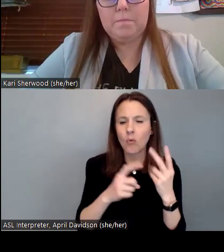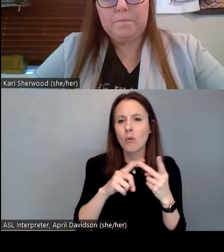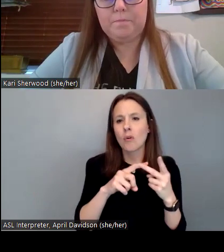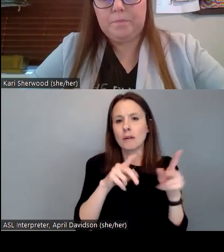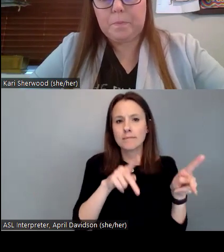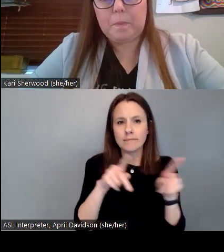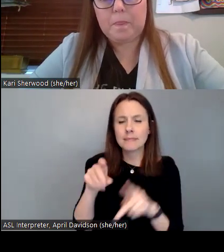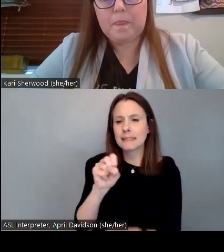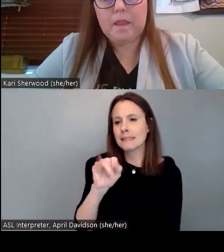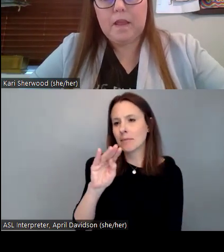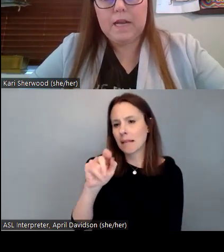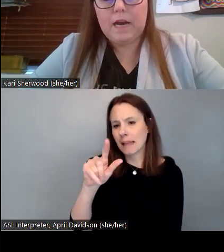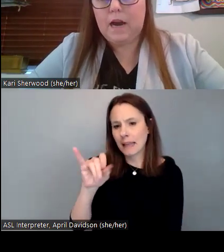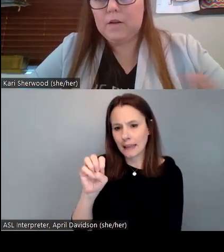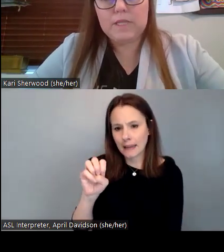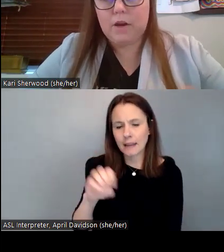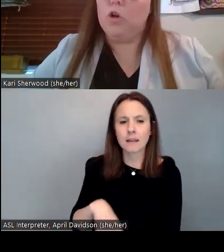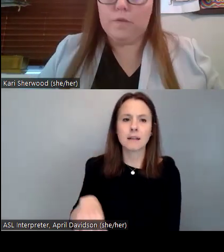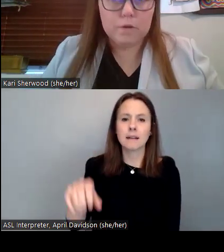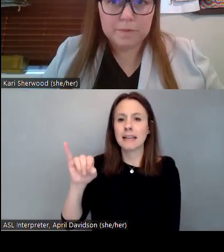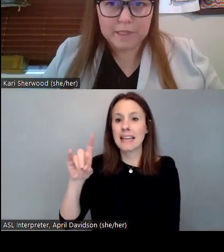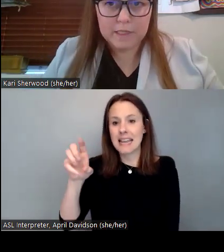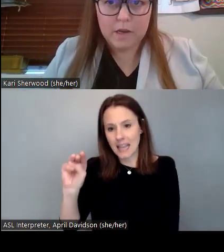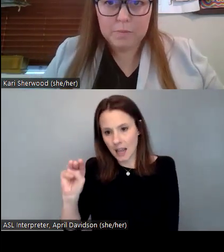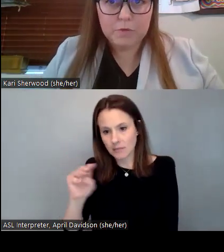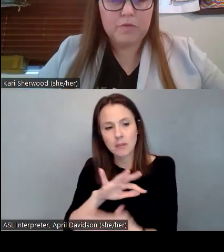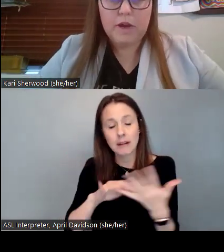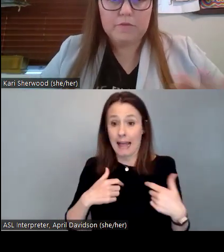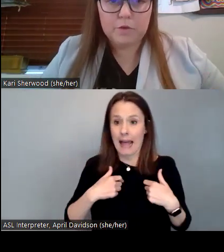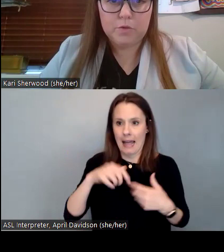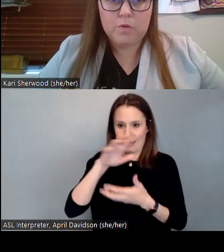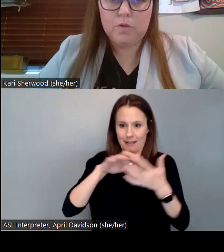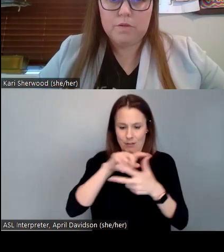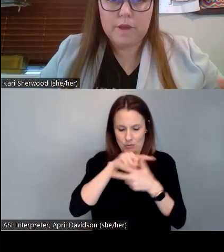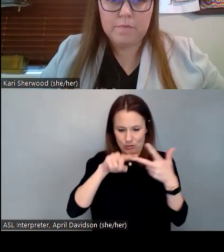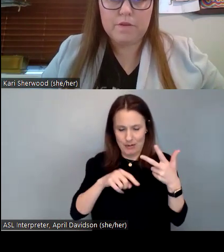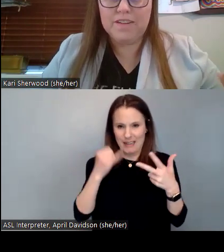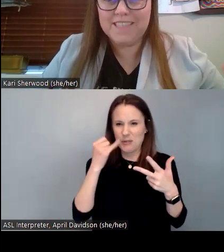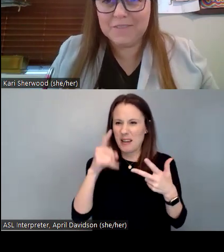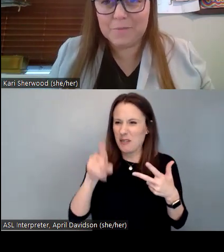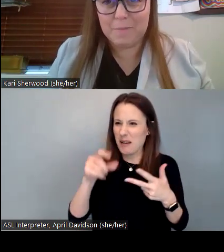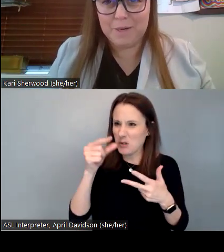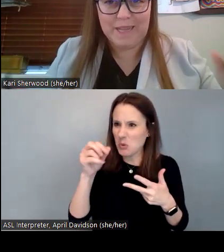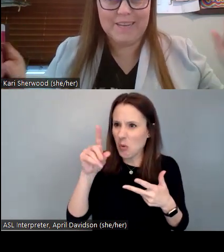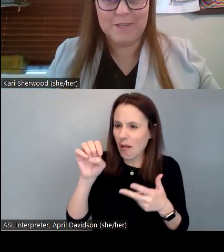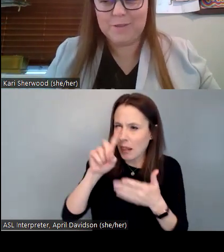idioms. And I always get all of those mixed up, so if you have to Google them to remember, like, which one